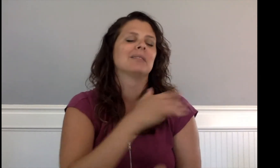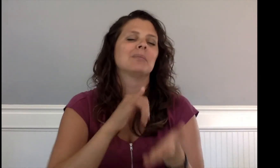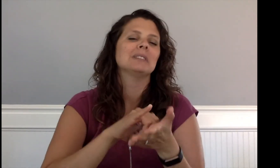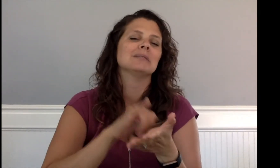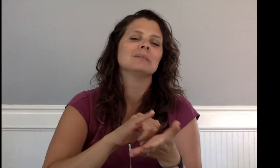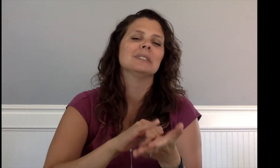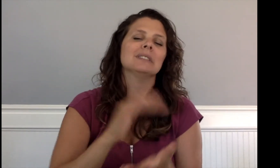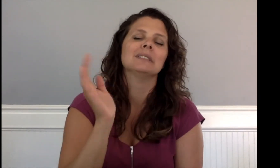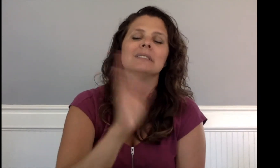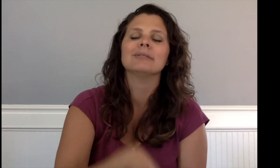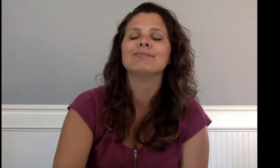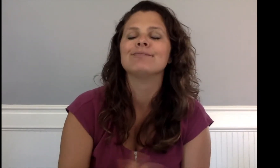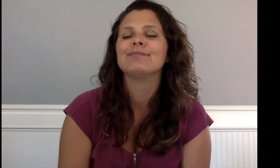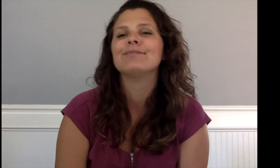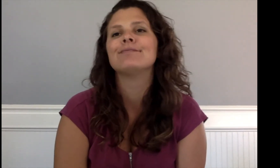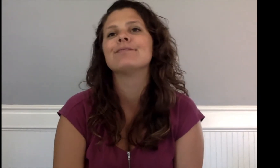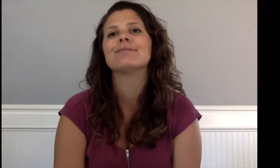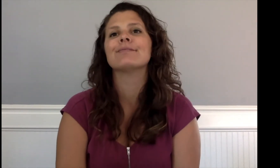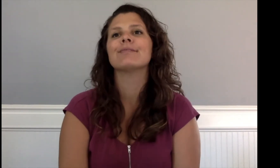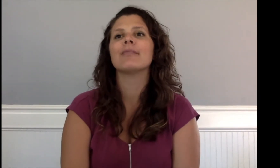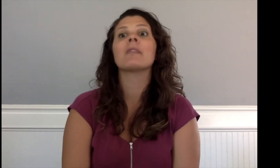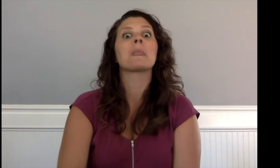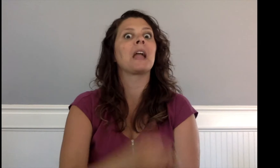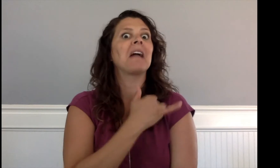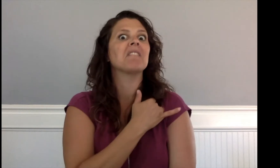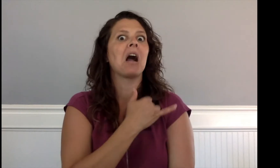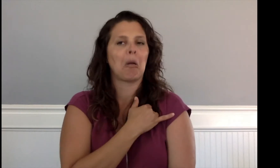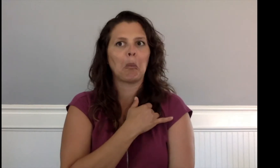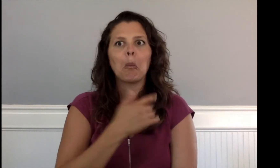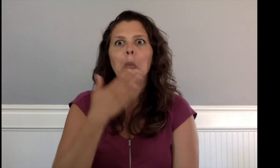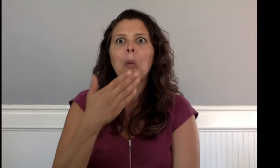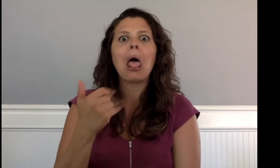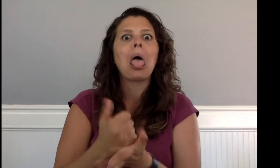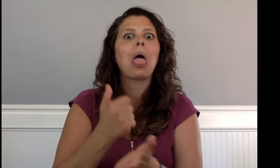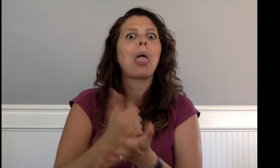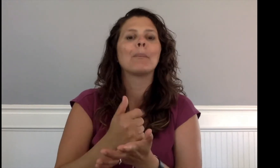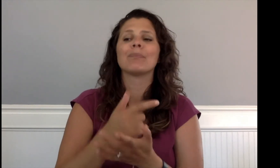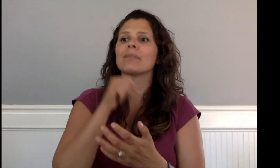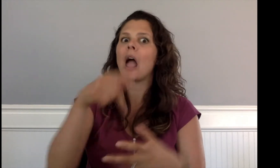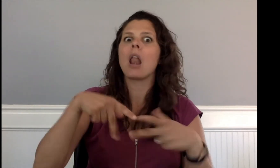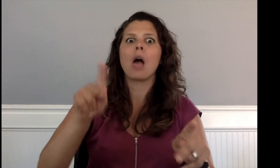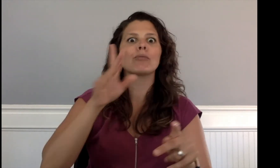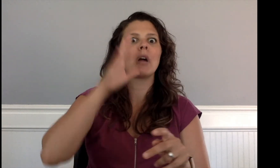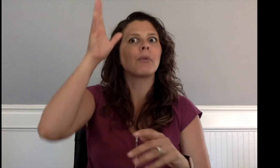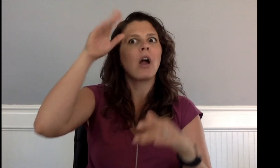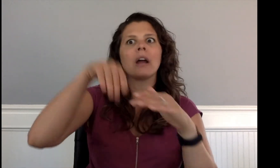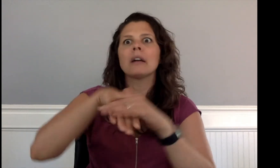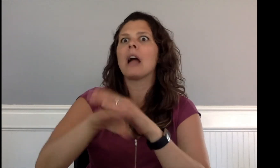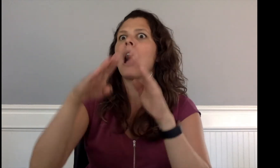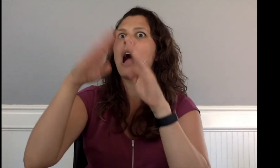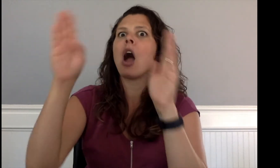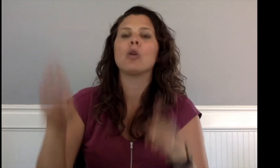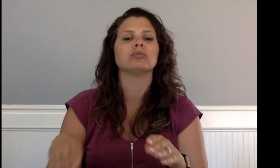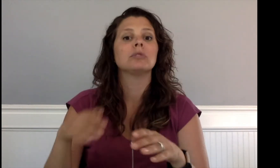"Not happening," Charlie wrote. Yvette solved the problem of getting Charlie's grandparents